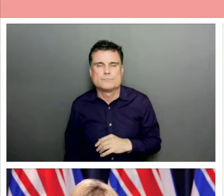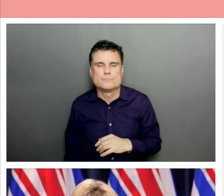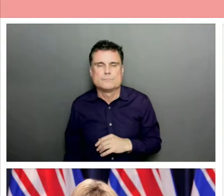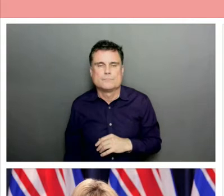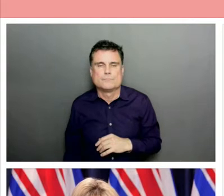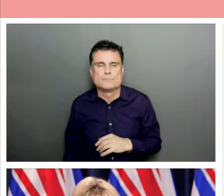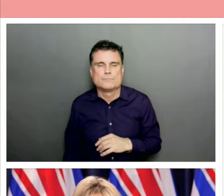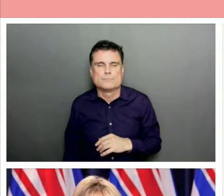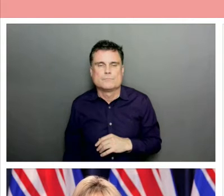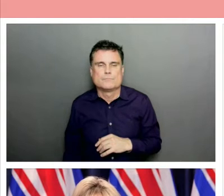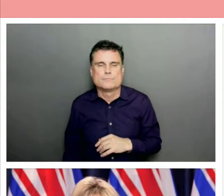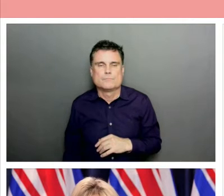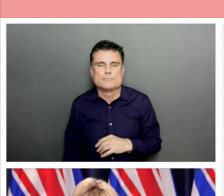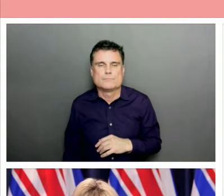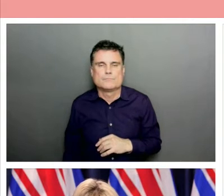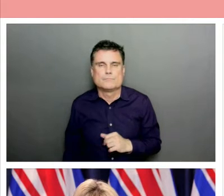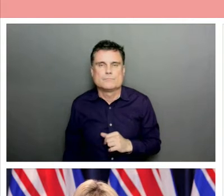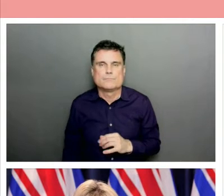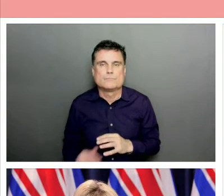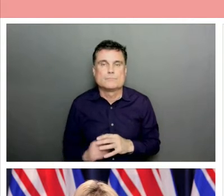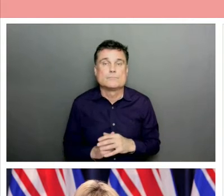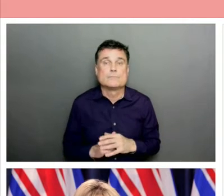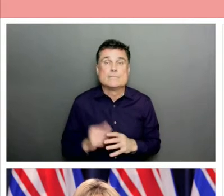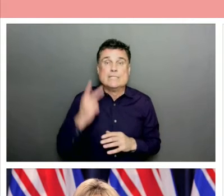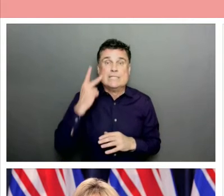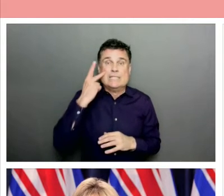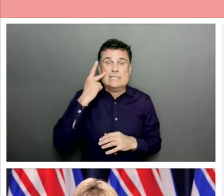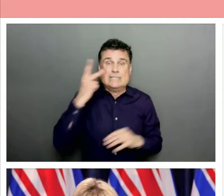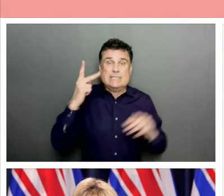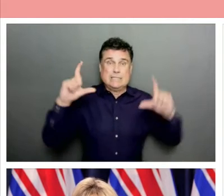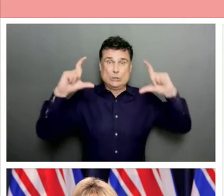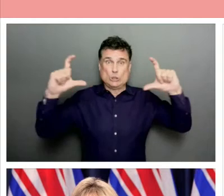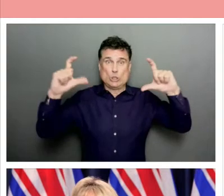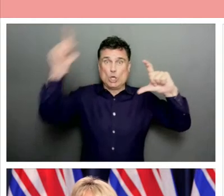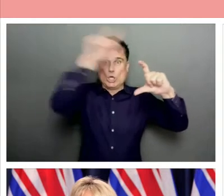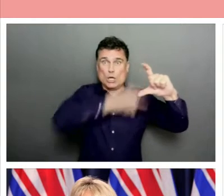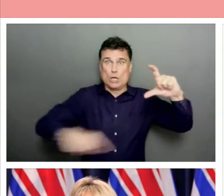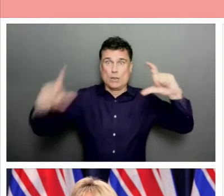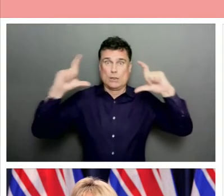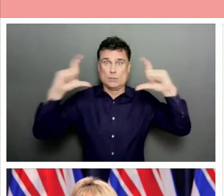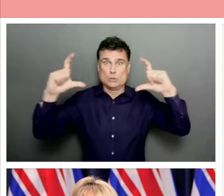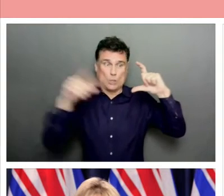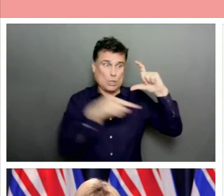Of over 120,000 school-age children, about 600 children or staff in the